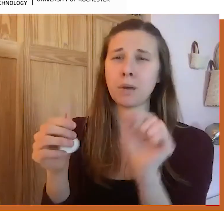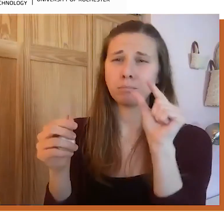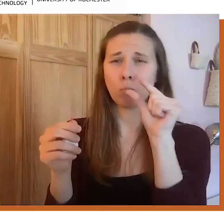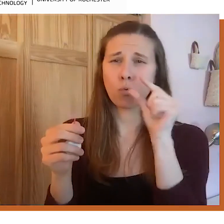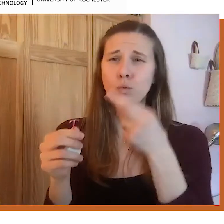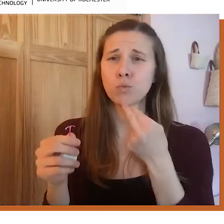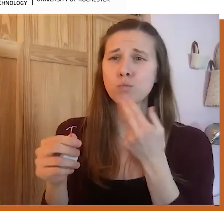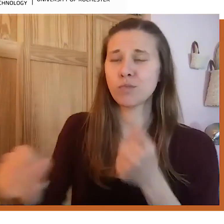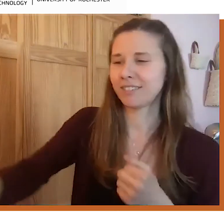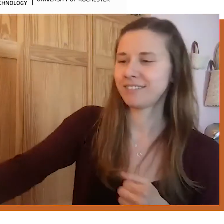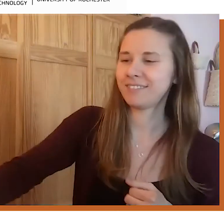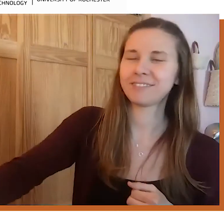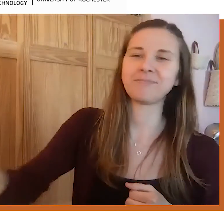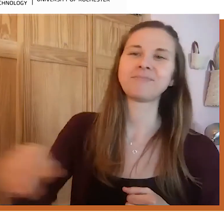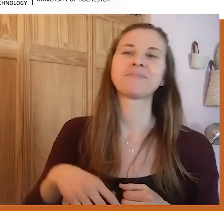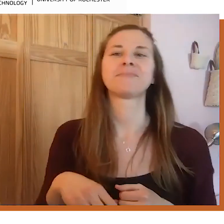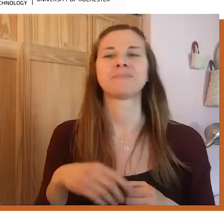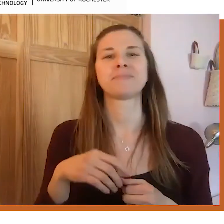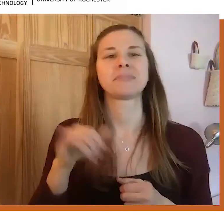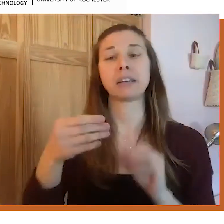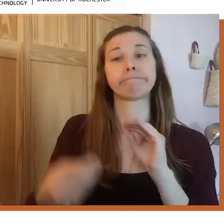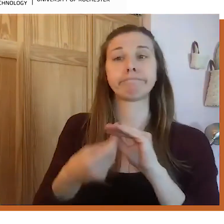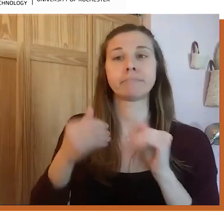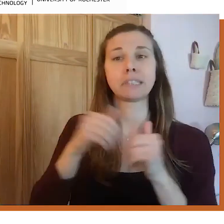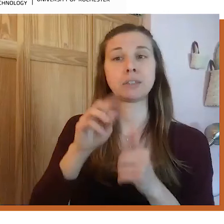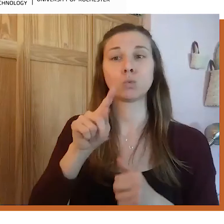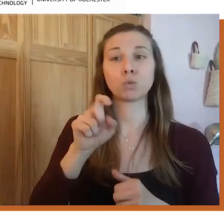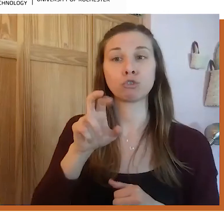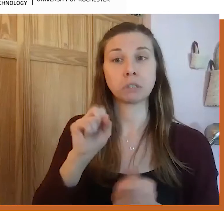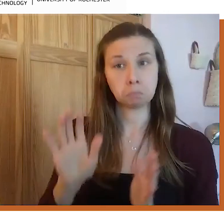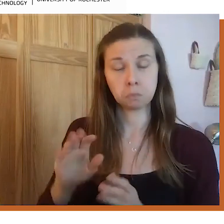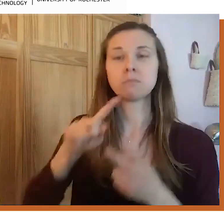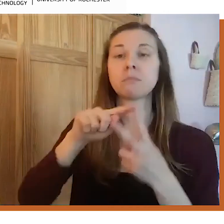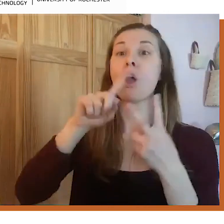It's very small, kind of cute. That is inserted into the uterus...